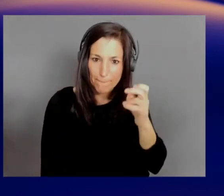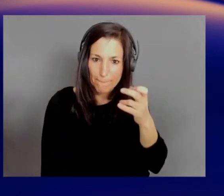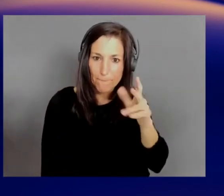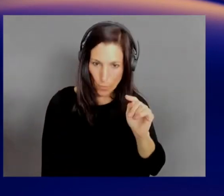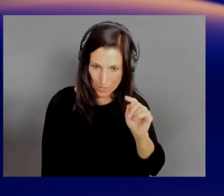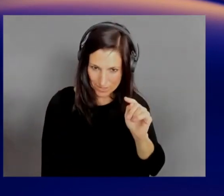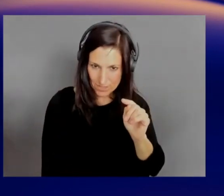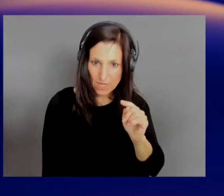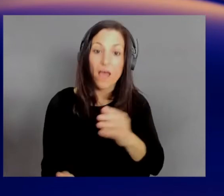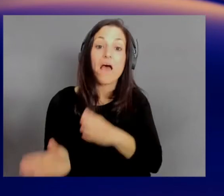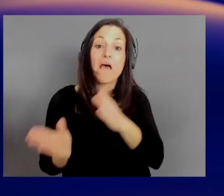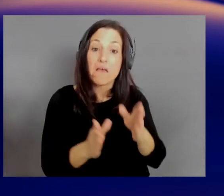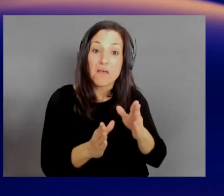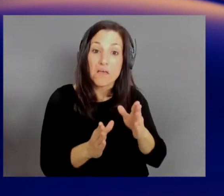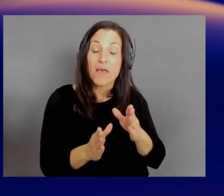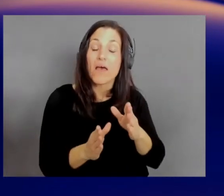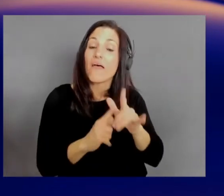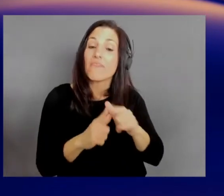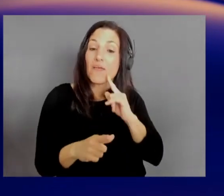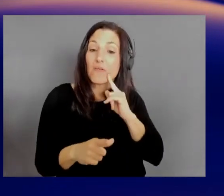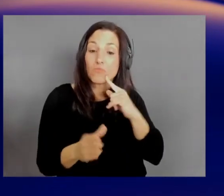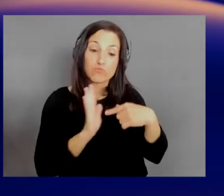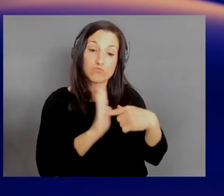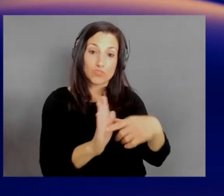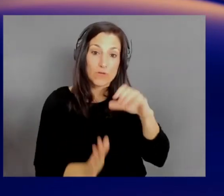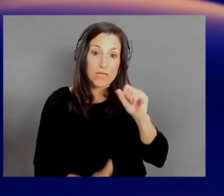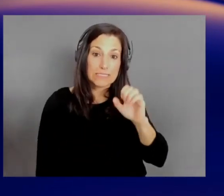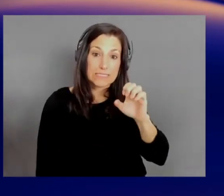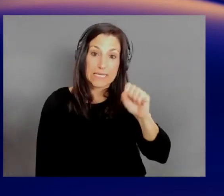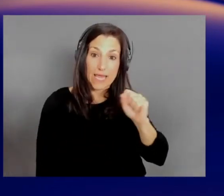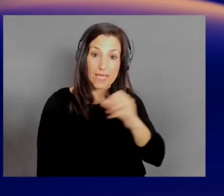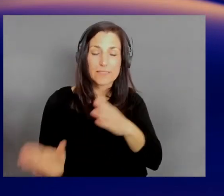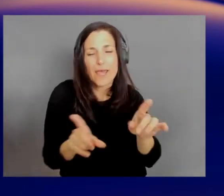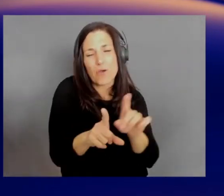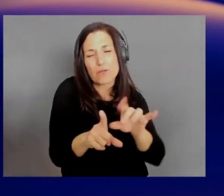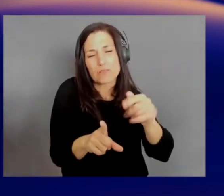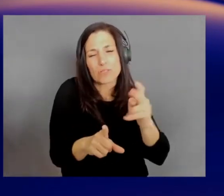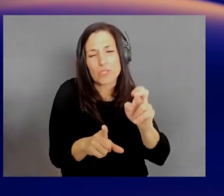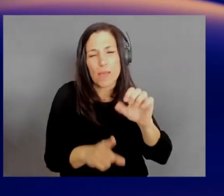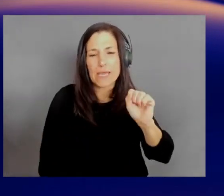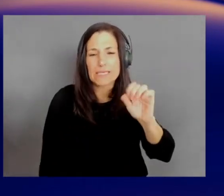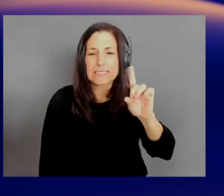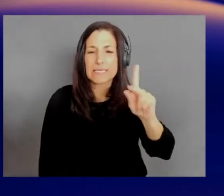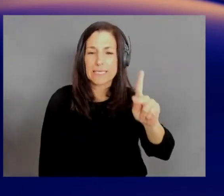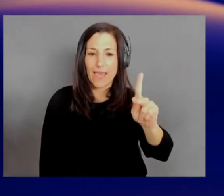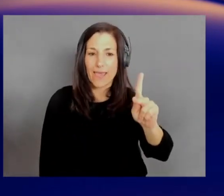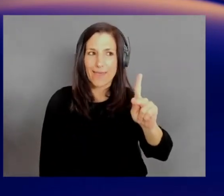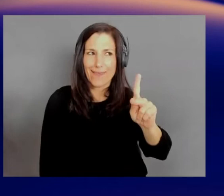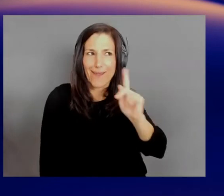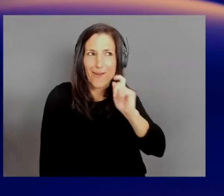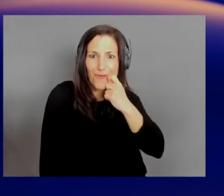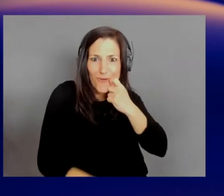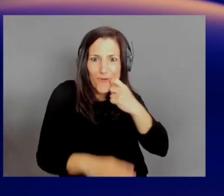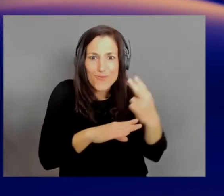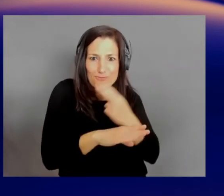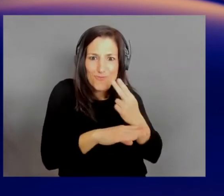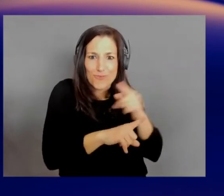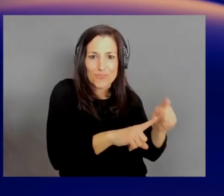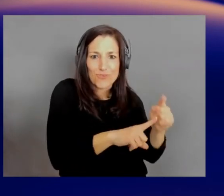and then we'll actually show the Chime SDK in a pretty cool use case that actually starts to bring Pinpoint and the Chime SDK all together.